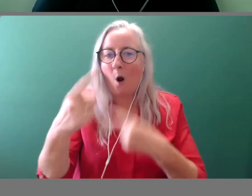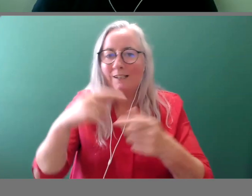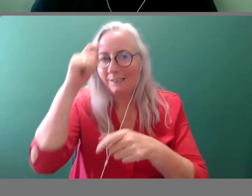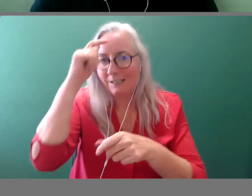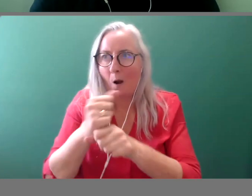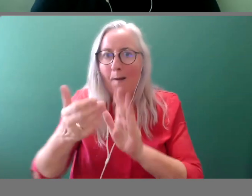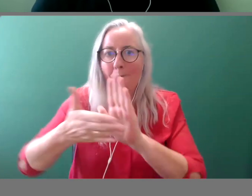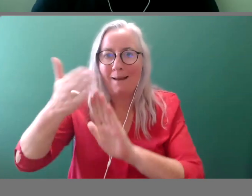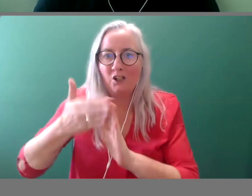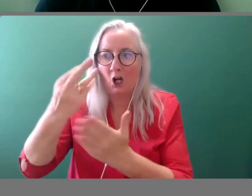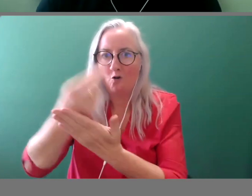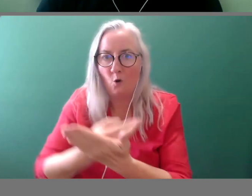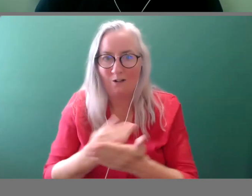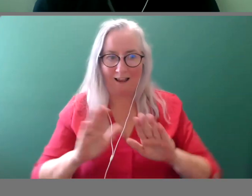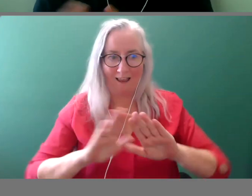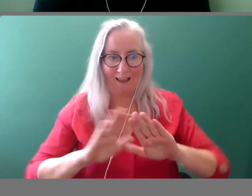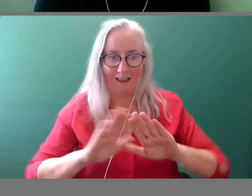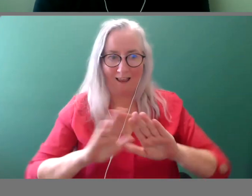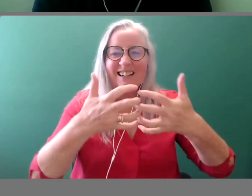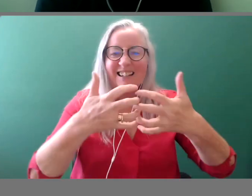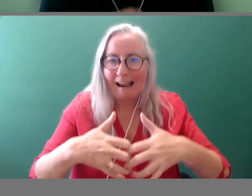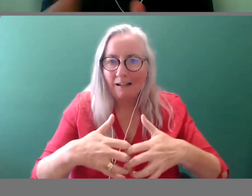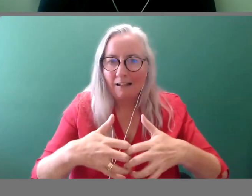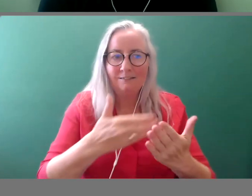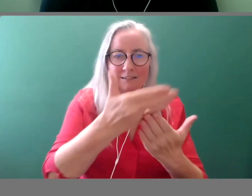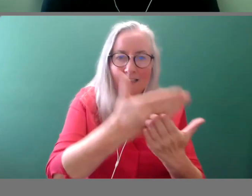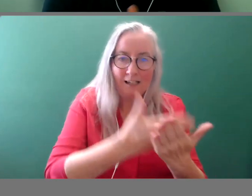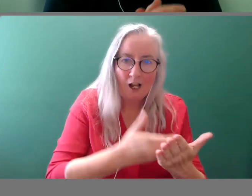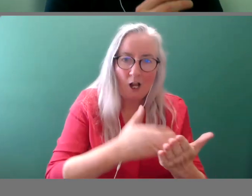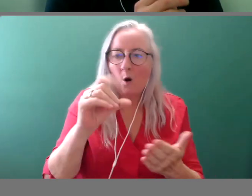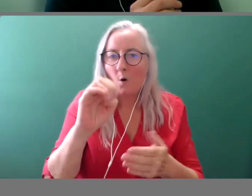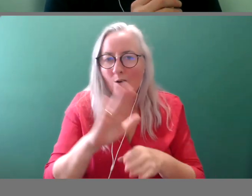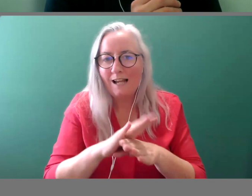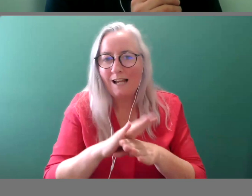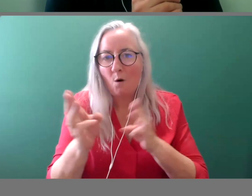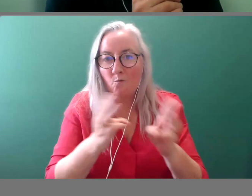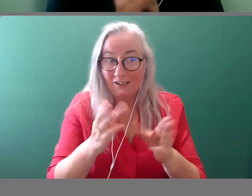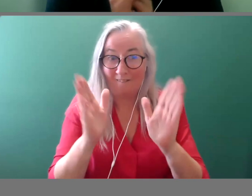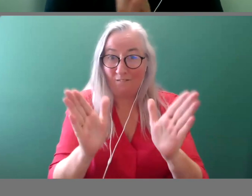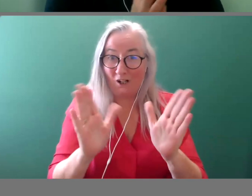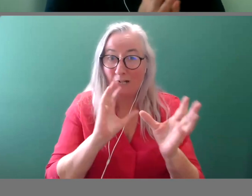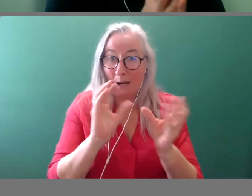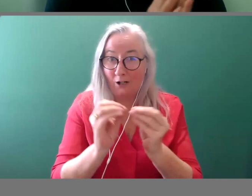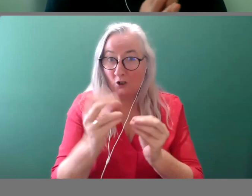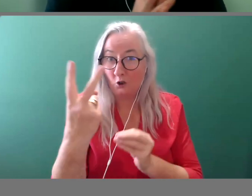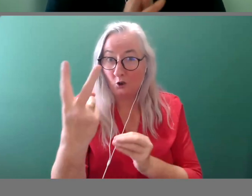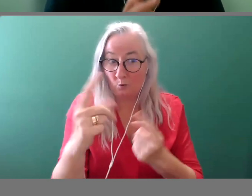technical guidance documents and so on and codes of practice like the two we just discussed which